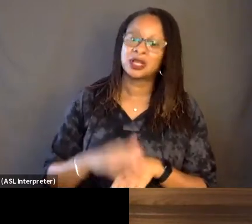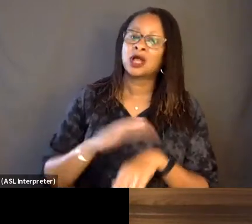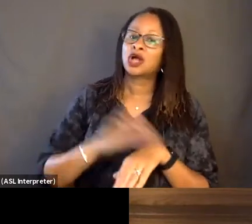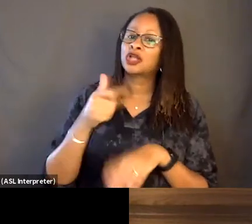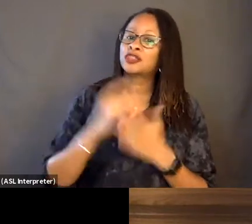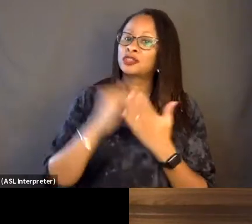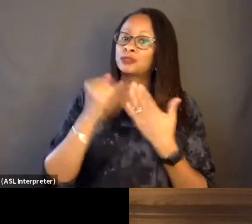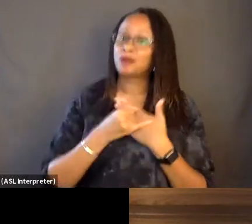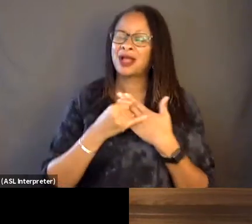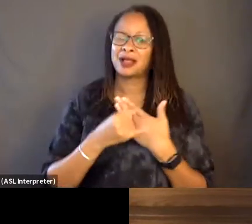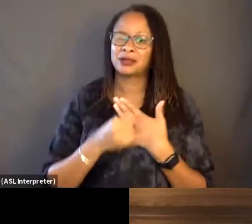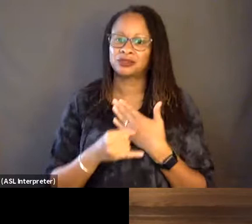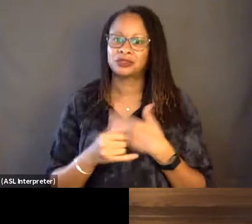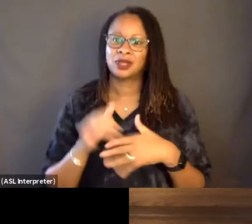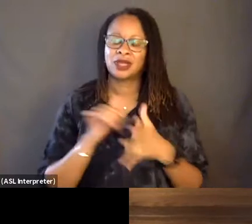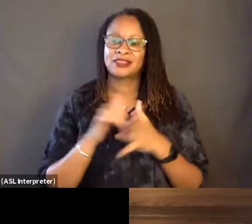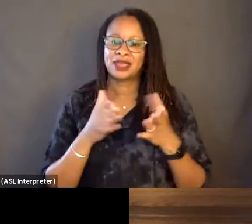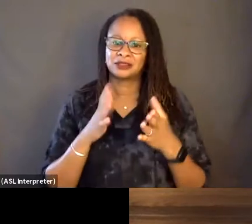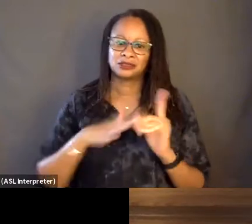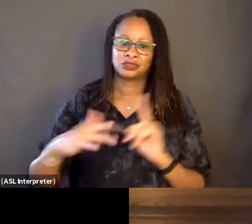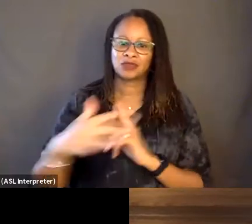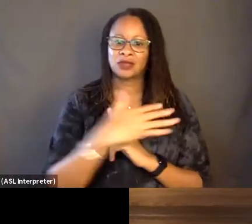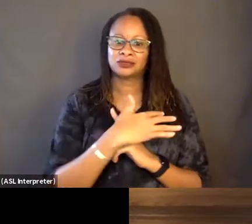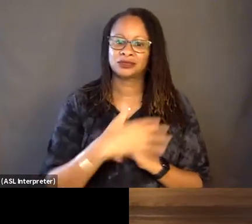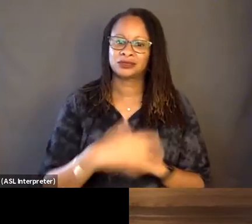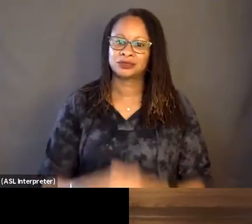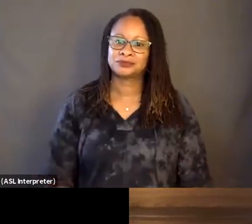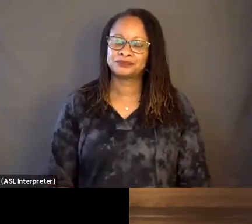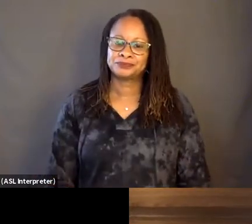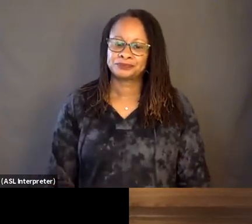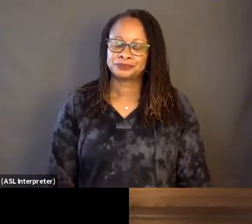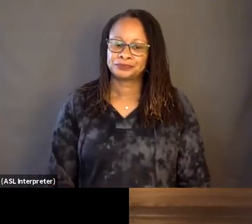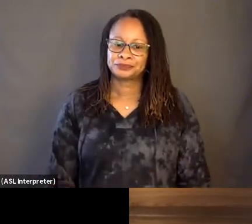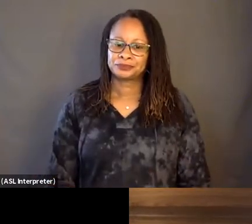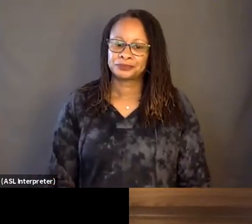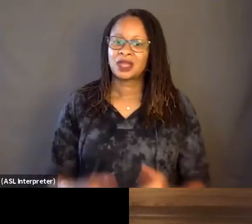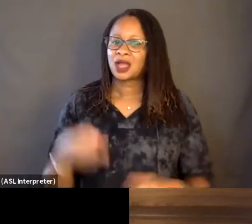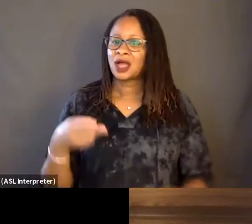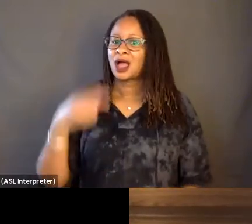that surrounds a very high profile poisoning,